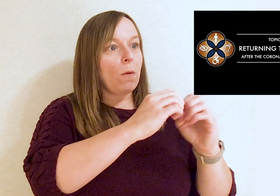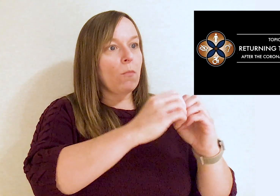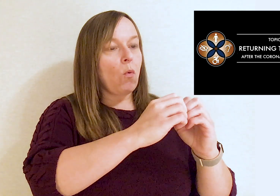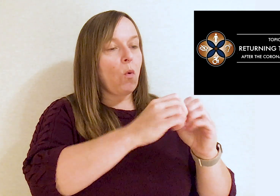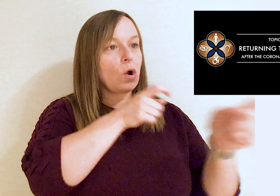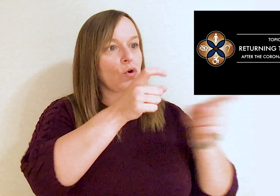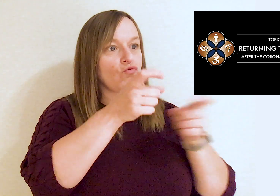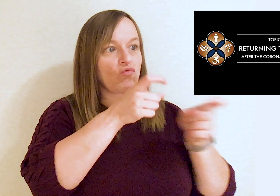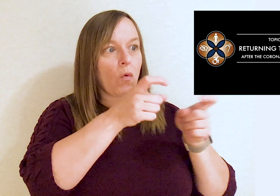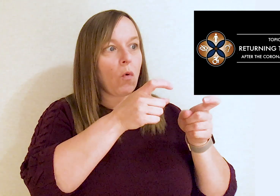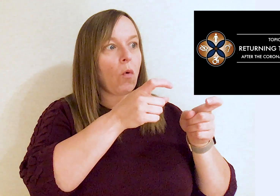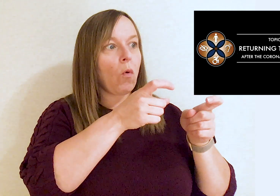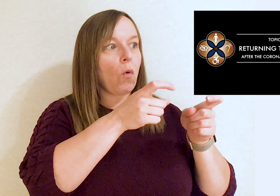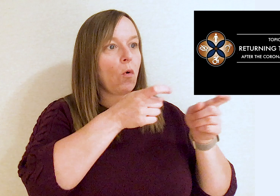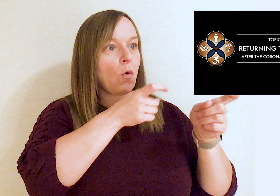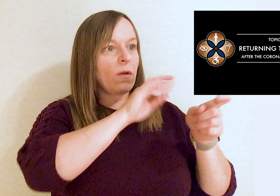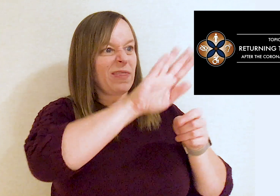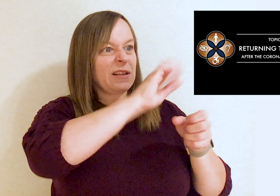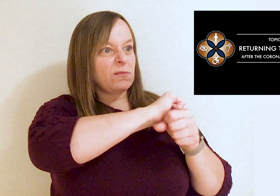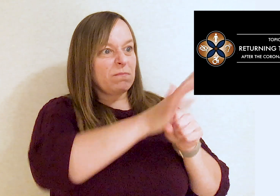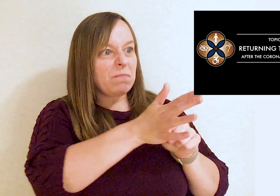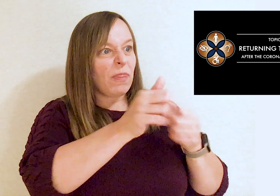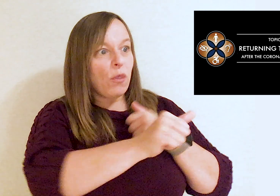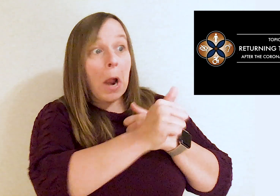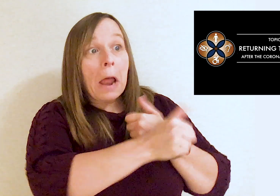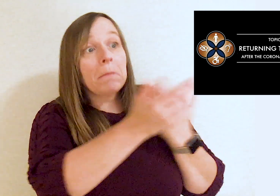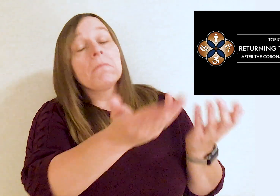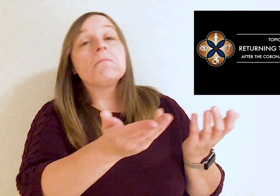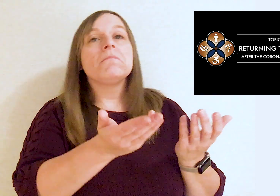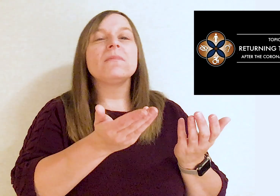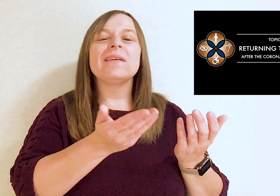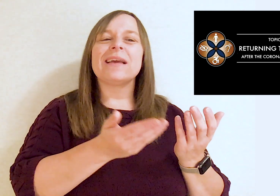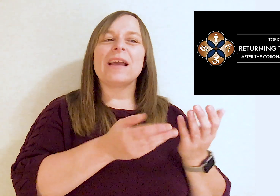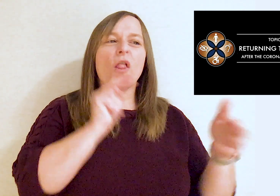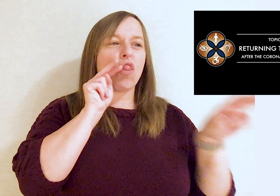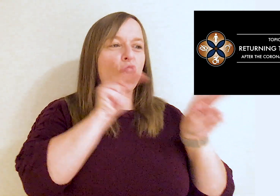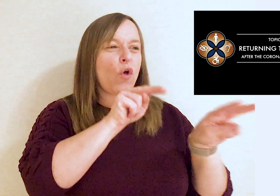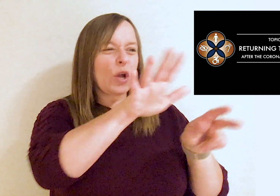more in control of the COVID-19 threat. So it's a matter of really looking at your